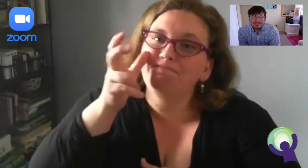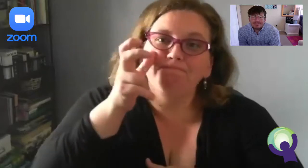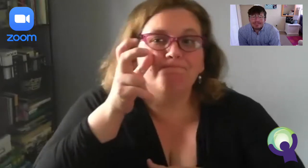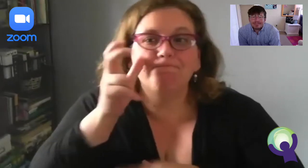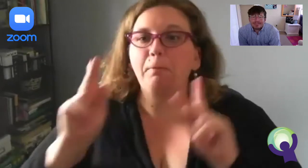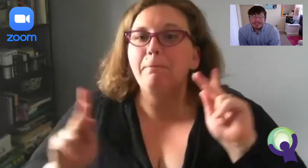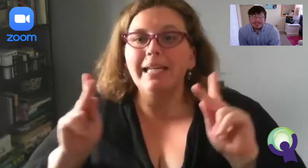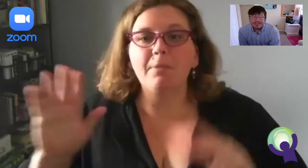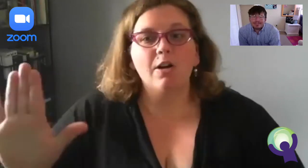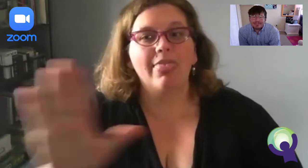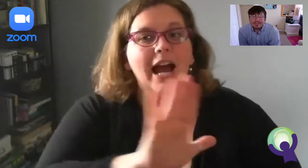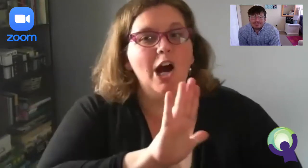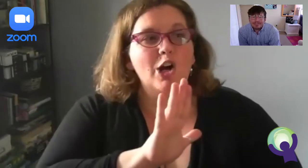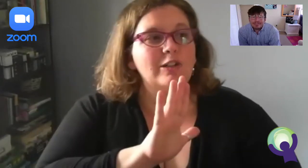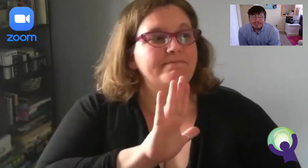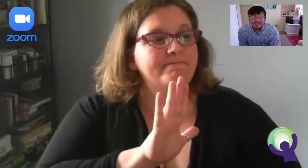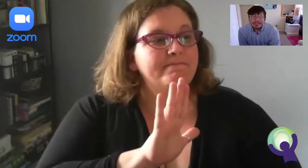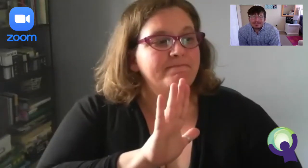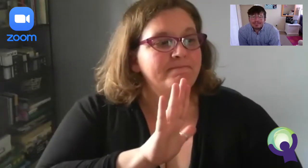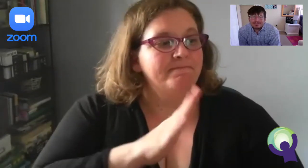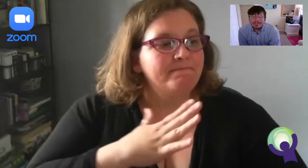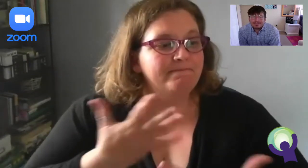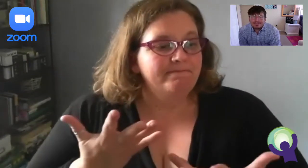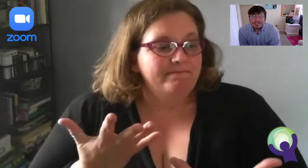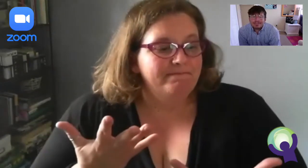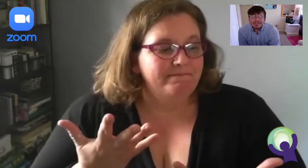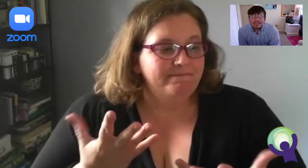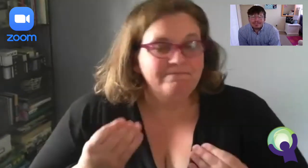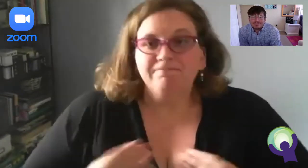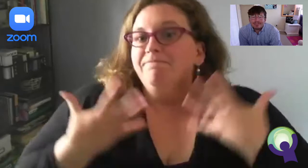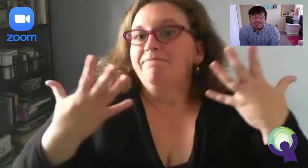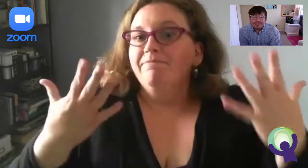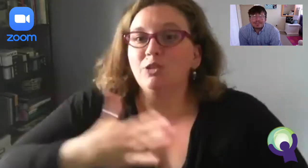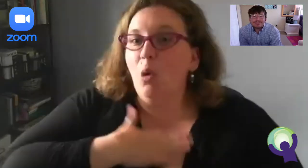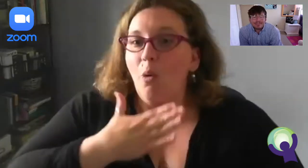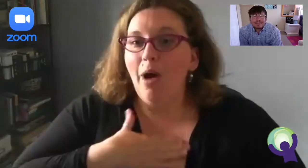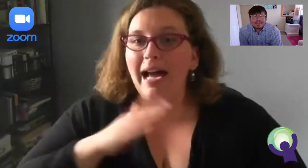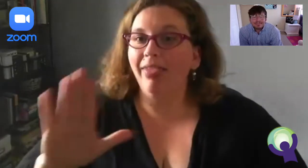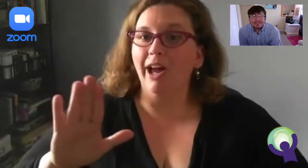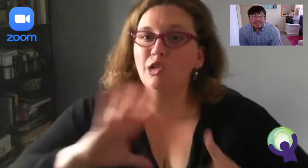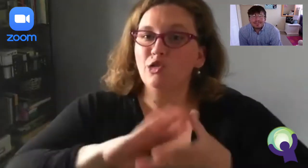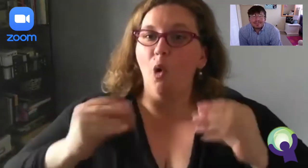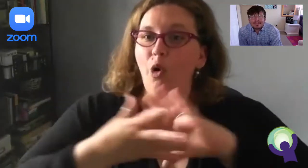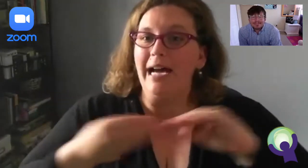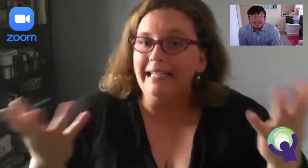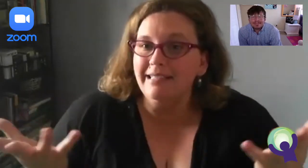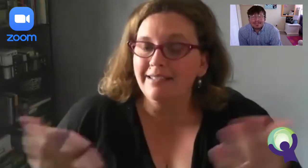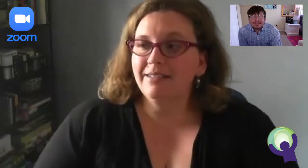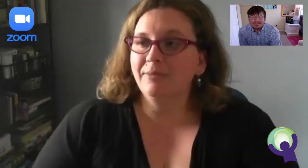So I'm always listening to what people are saying and just sharing their experiences. It just it brings me joy